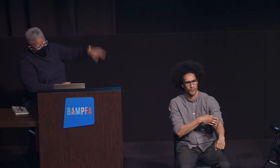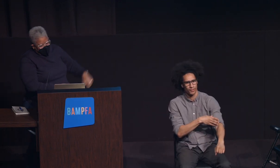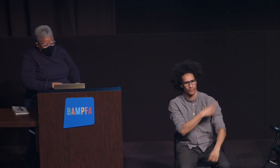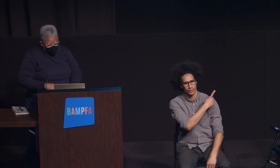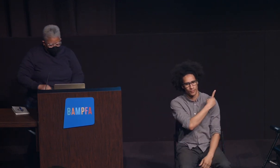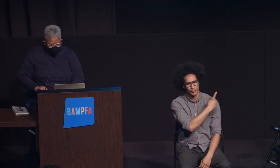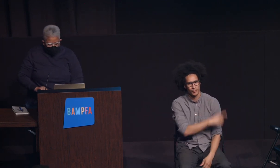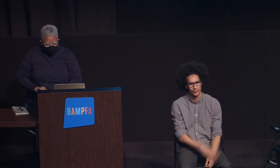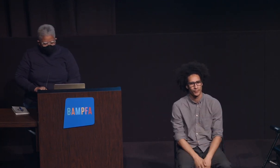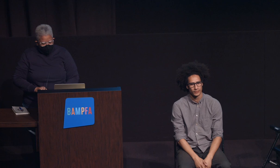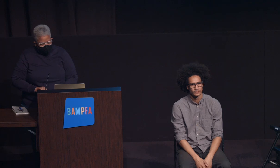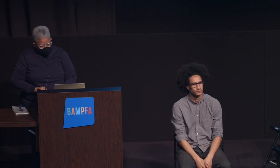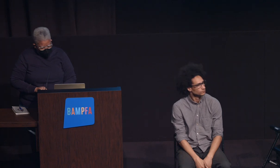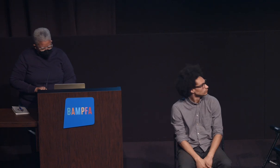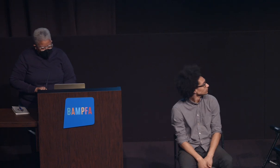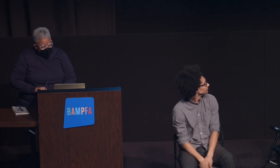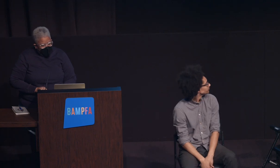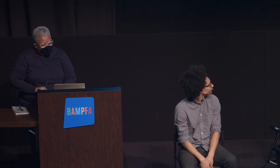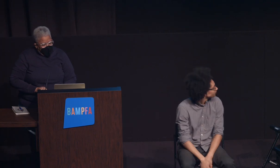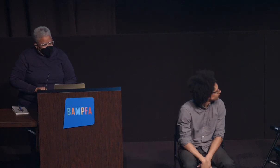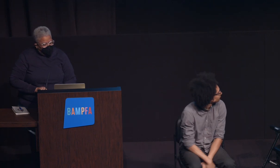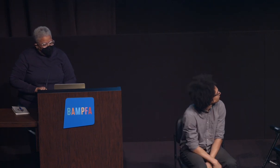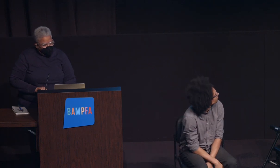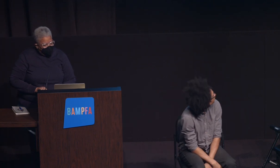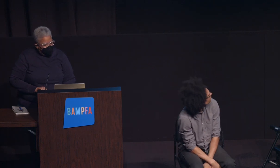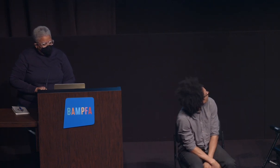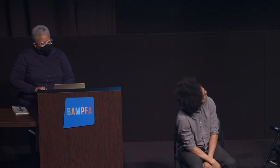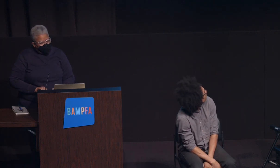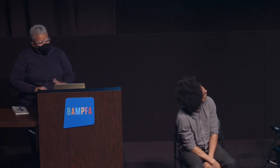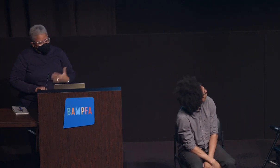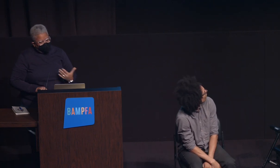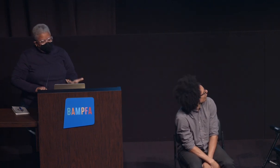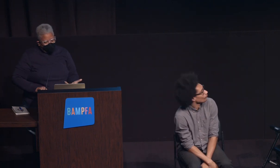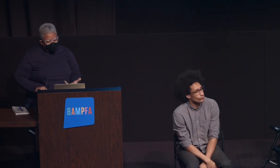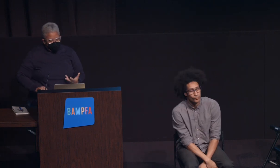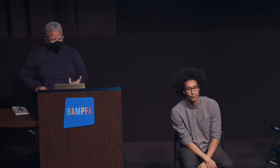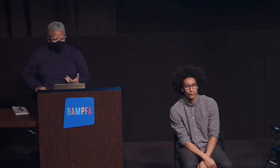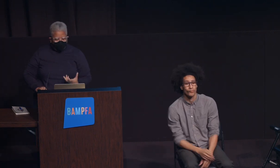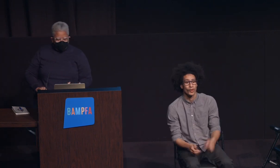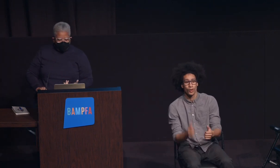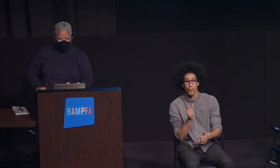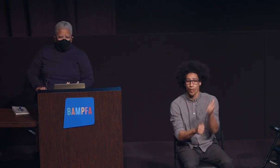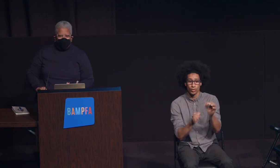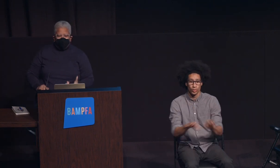in this first issue. One of the most important things that "Brownies' Book" did--